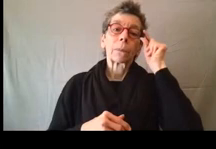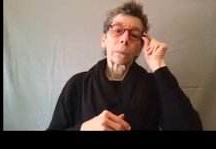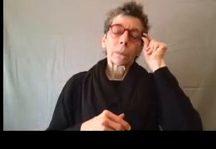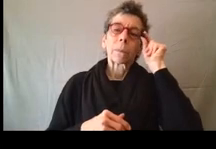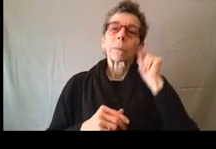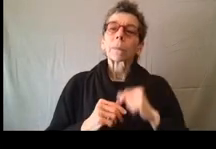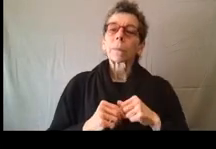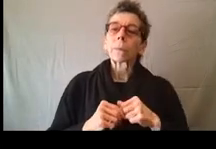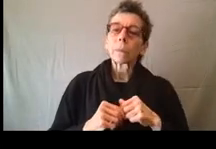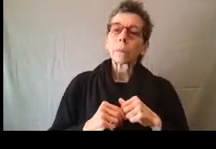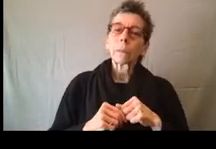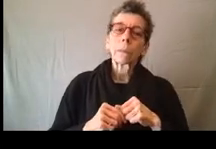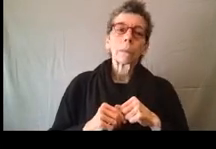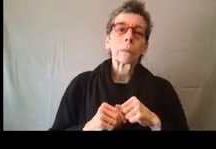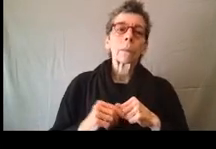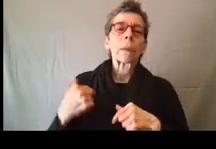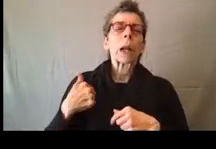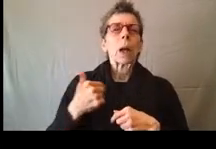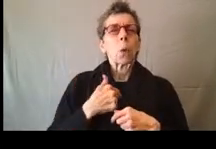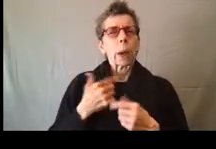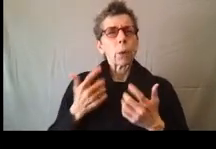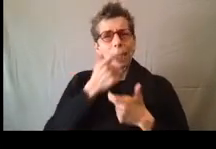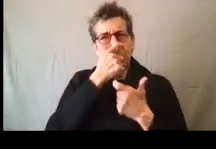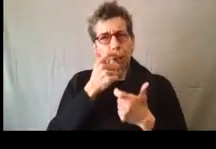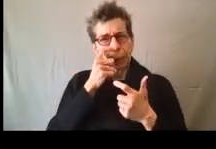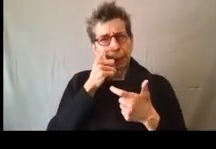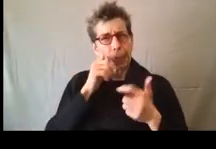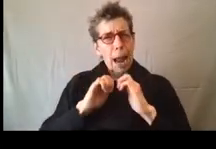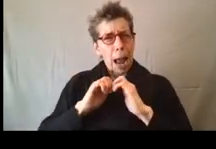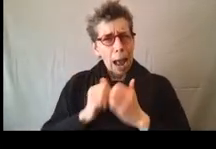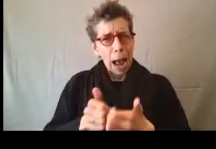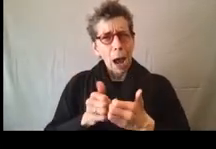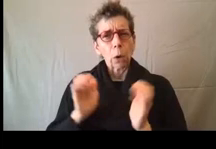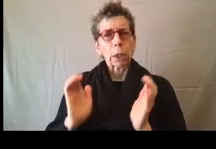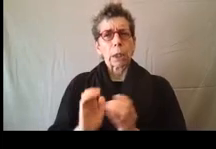want to understand how does small business learn about and incorporate the information